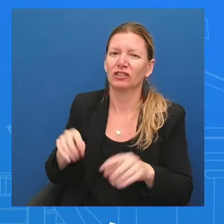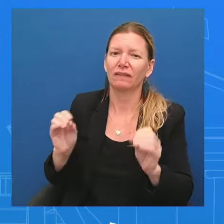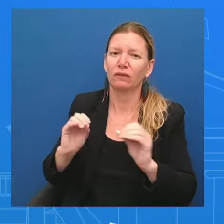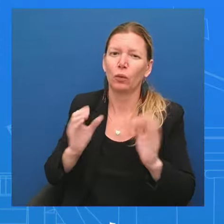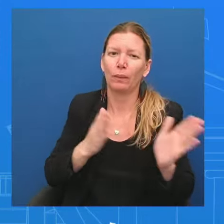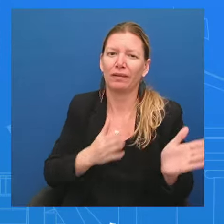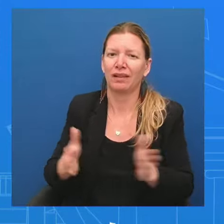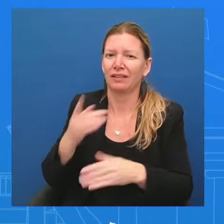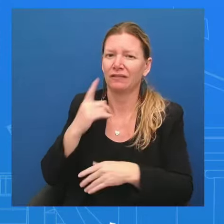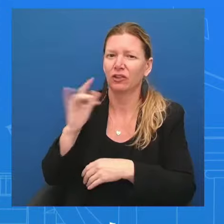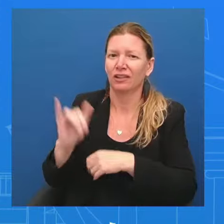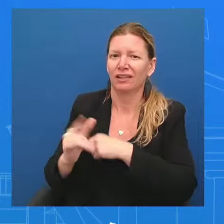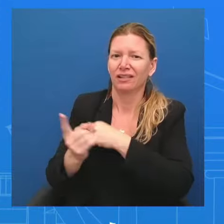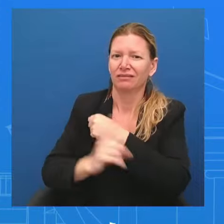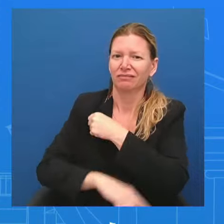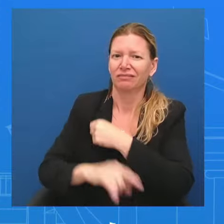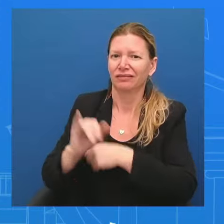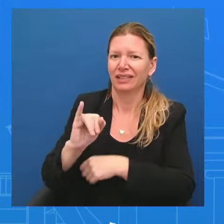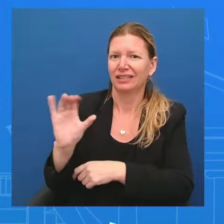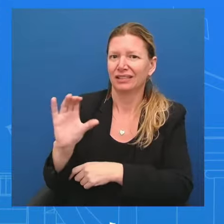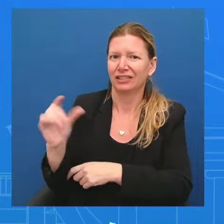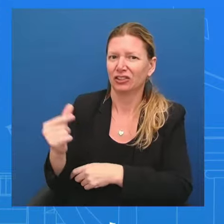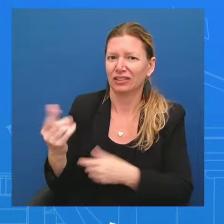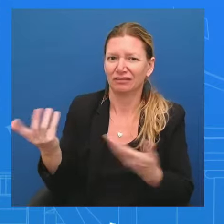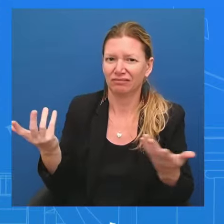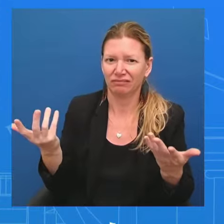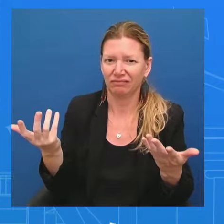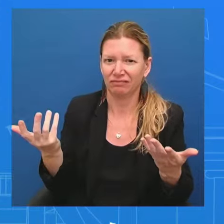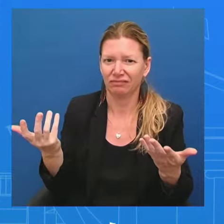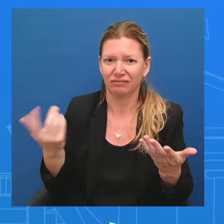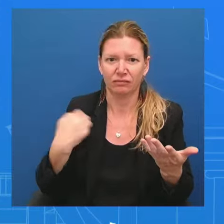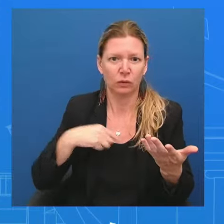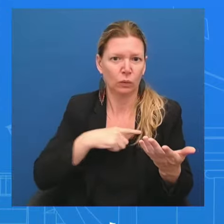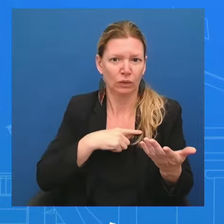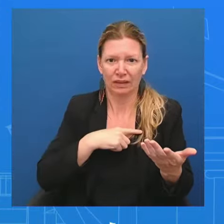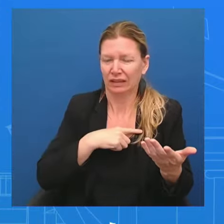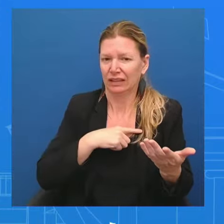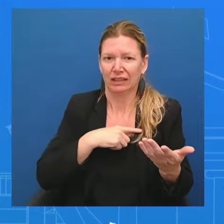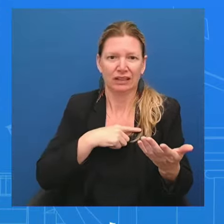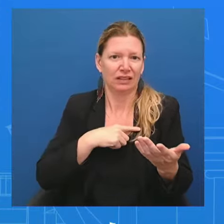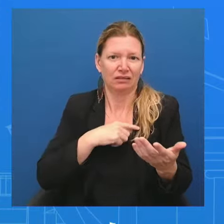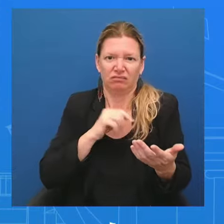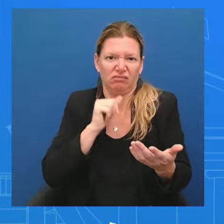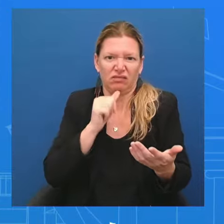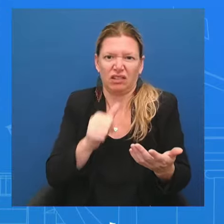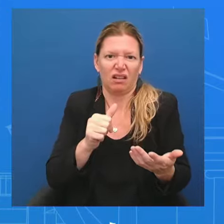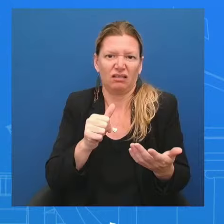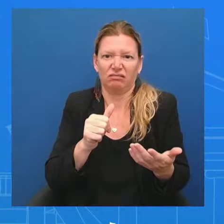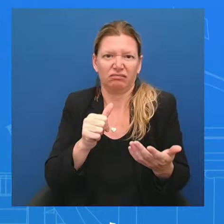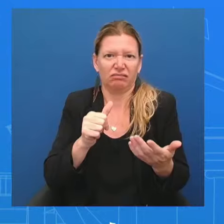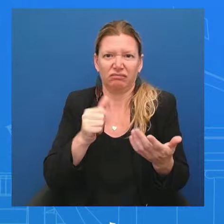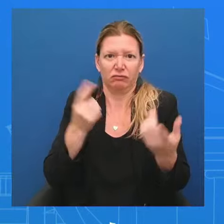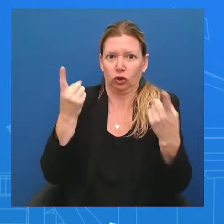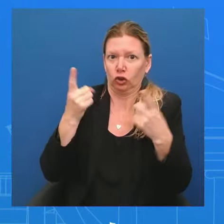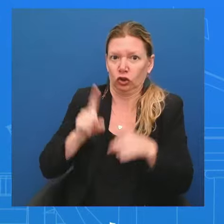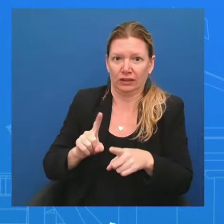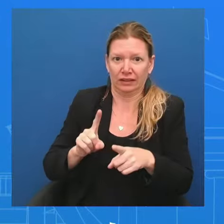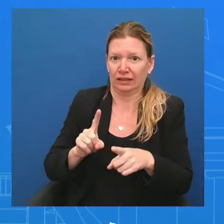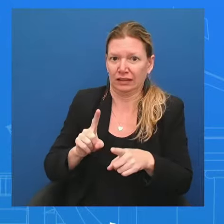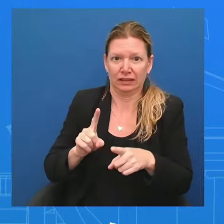a ruling that we do not, obviously we do not concur with, nor do we see that they have jurisdiction. The Press: Okay, thanks.